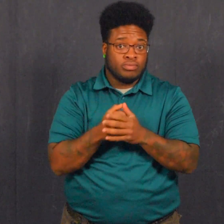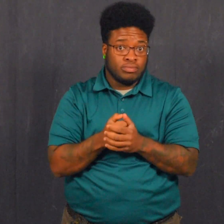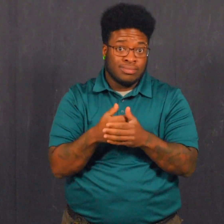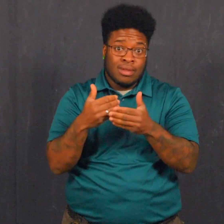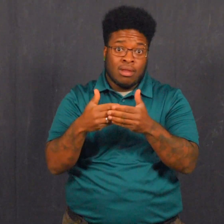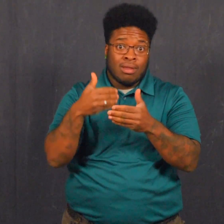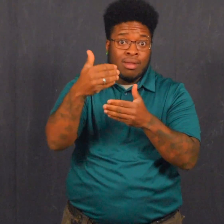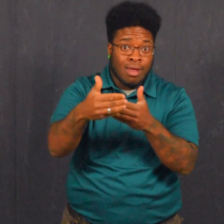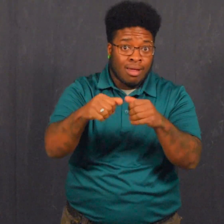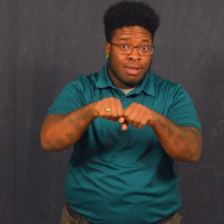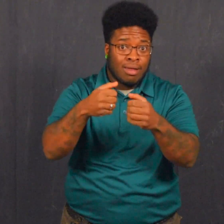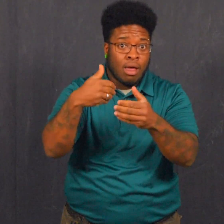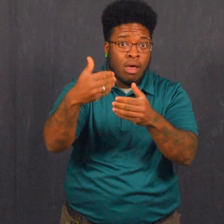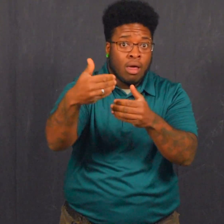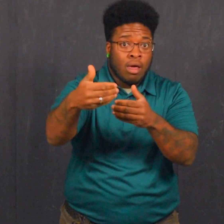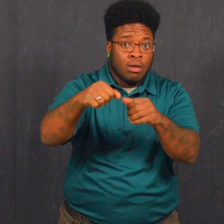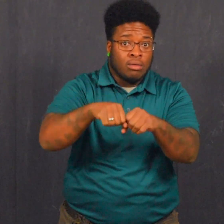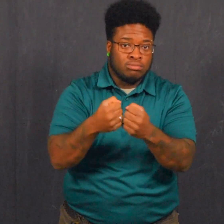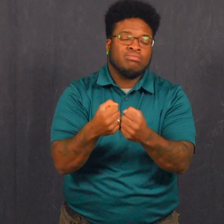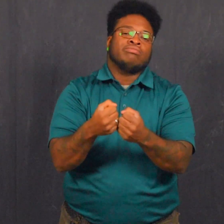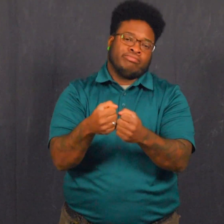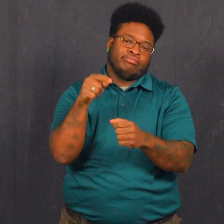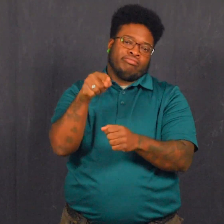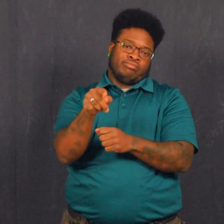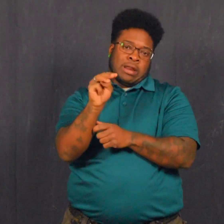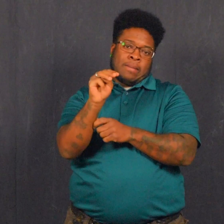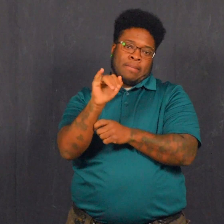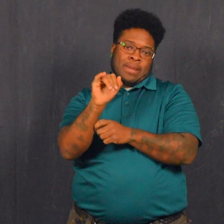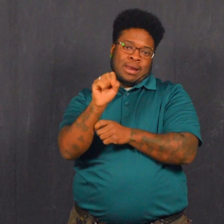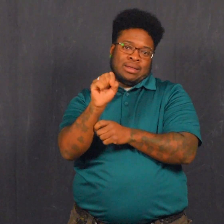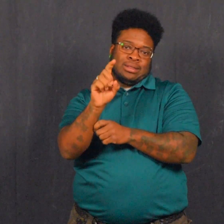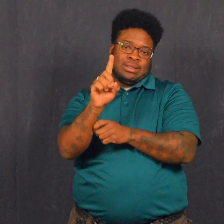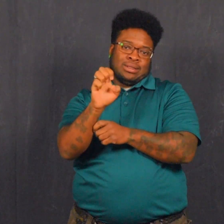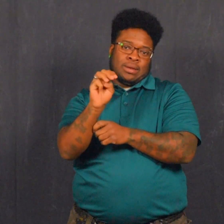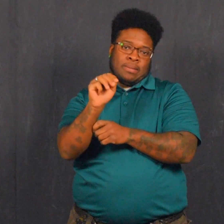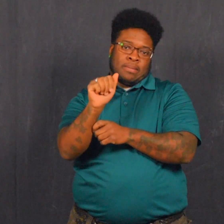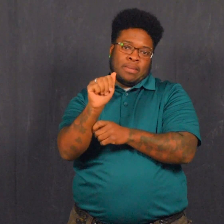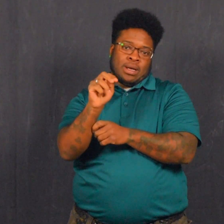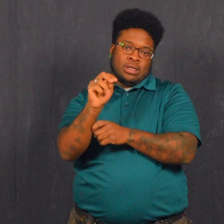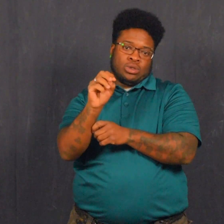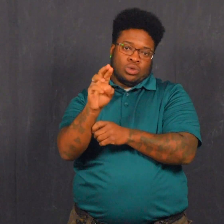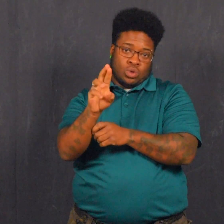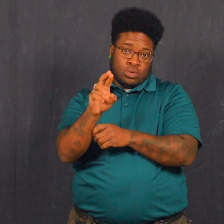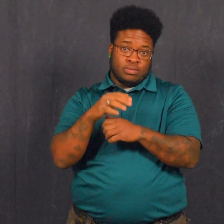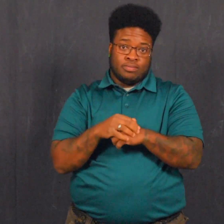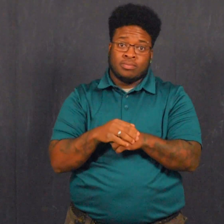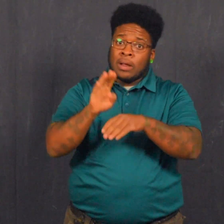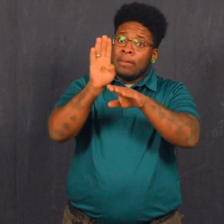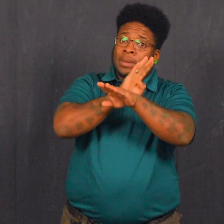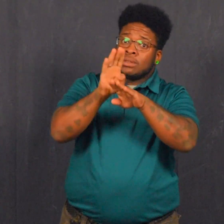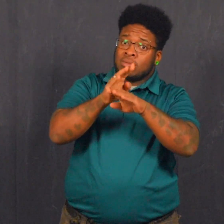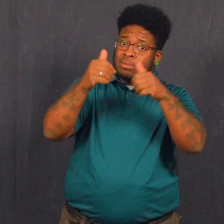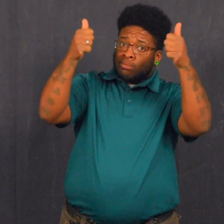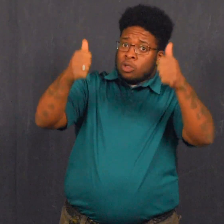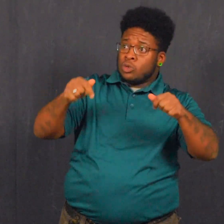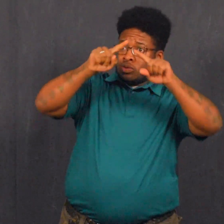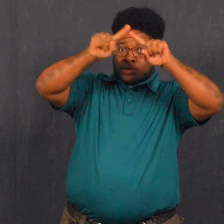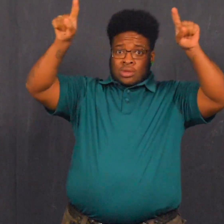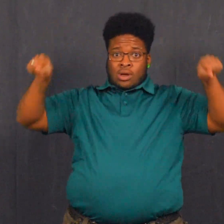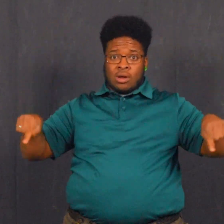violations a misdemeanor. Businesses may post